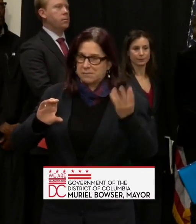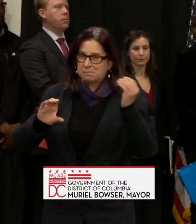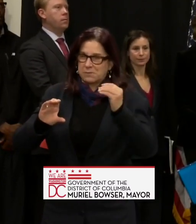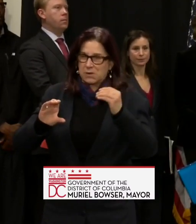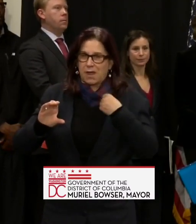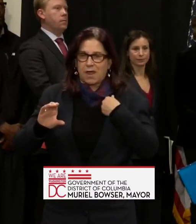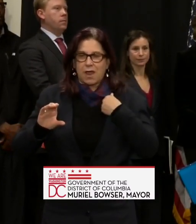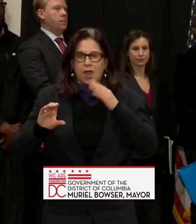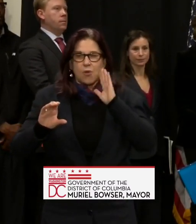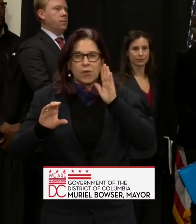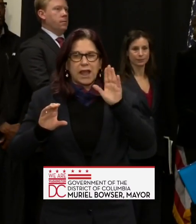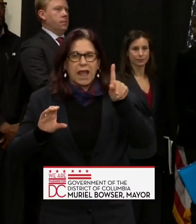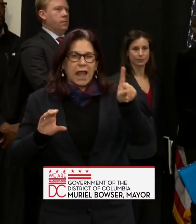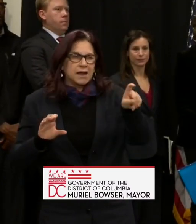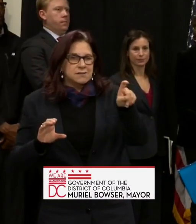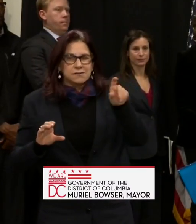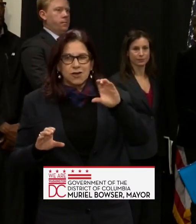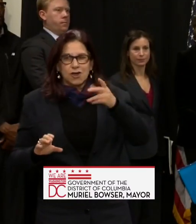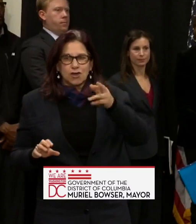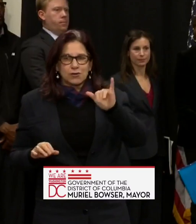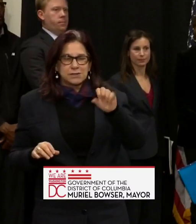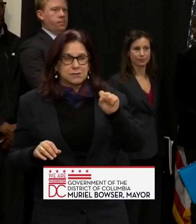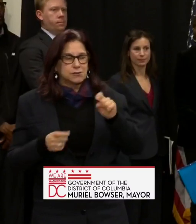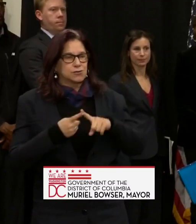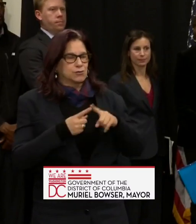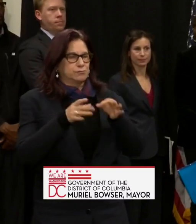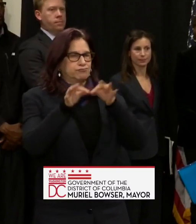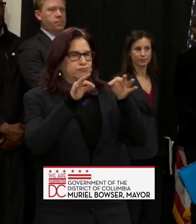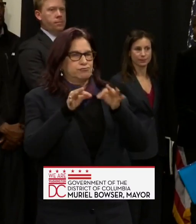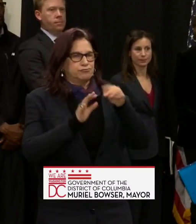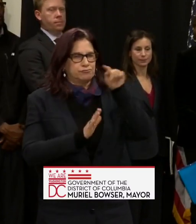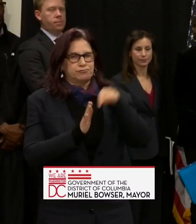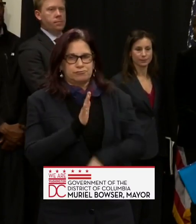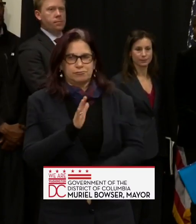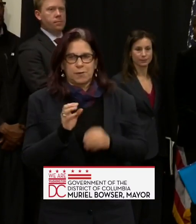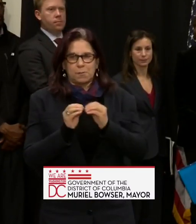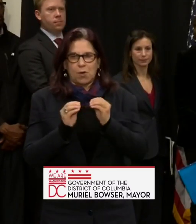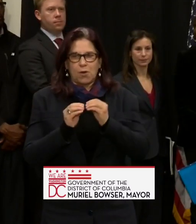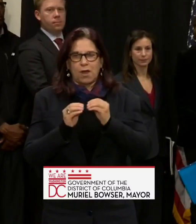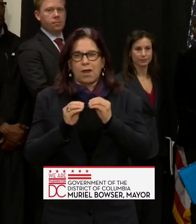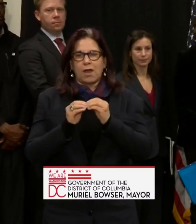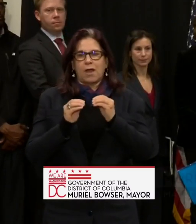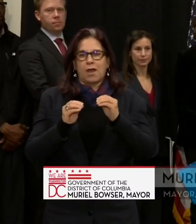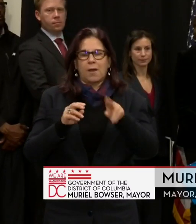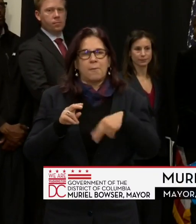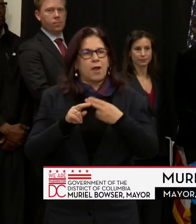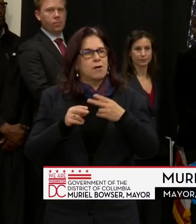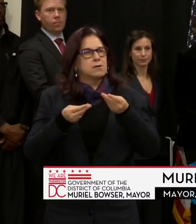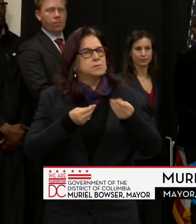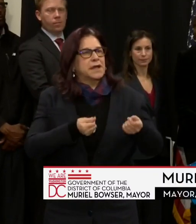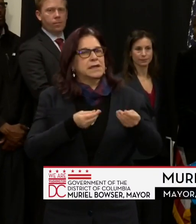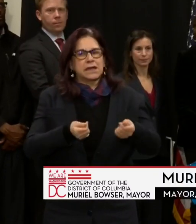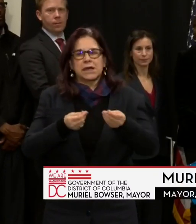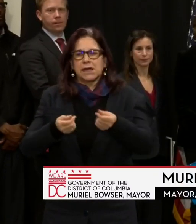DETAILS, TO REQUEST WHAT THE ACTUAL EXPENDITURES WERE AND I DON'T THINK THAT WE HAVE BEEN FAR OFF IN COLLECTING WHAT HAS